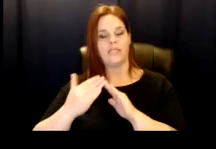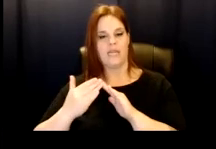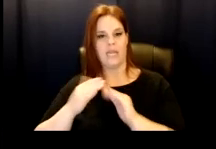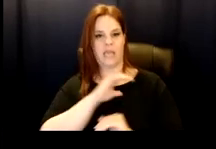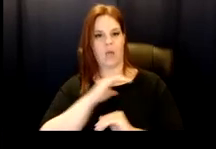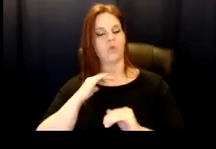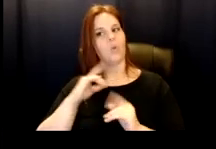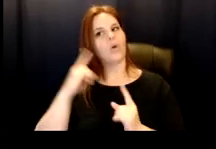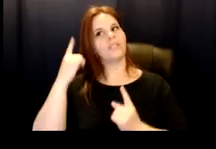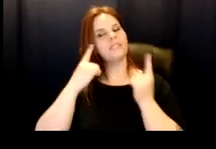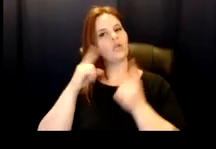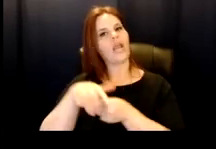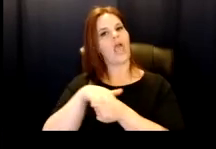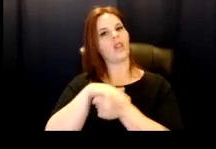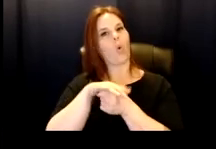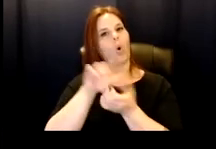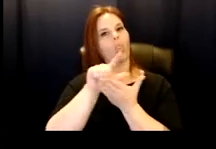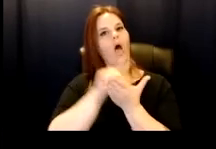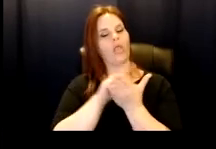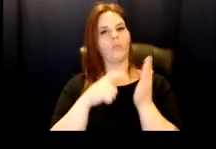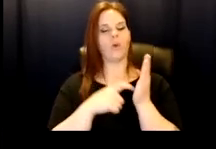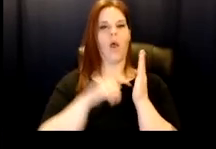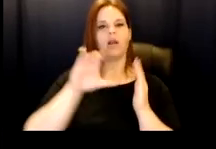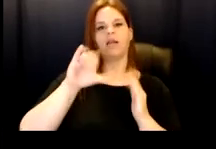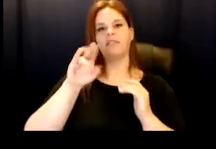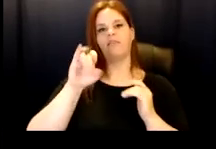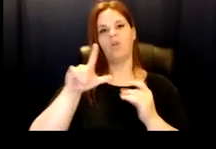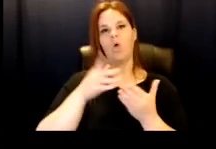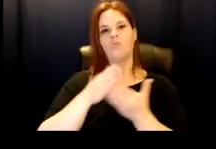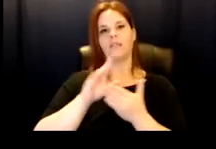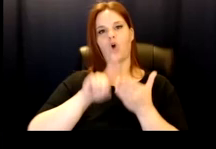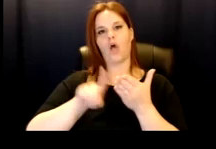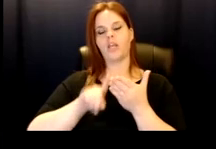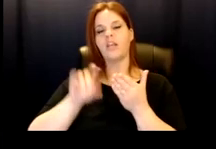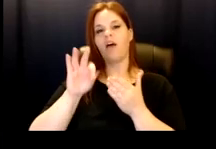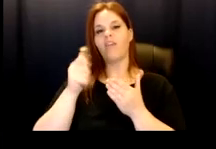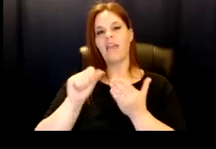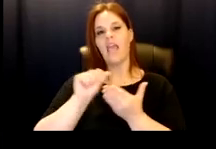a local law that required a civil rights audit of any algorithmic based hiring tools the